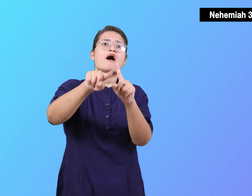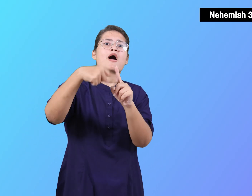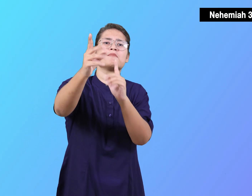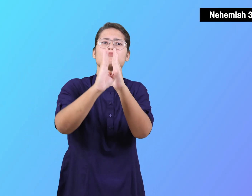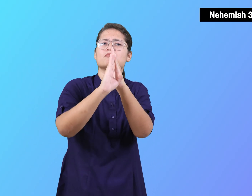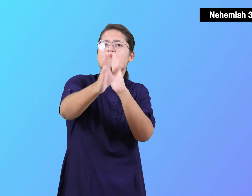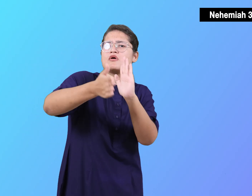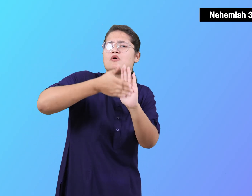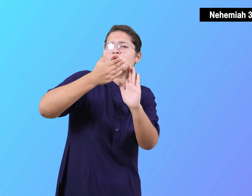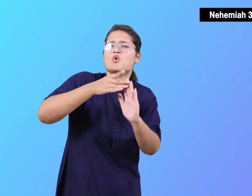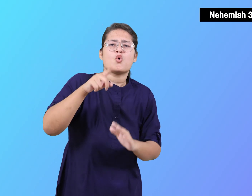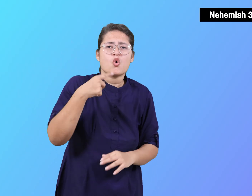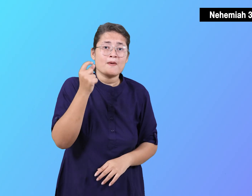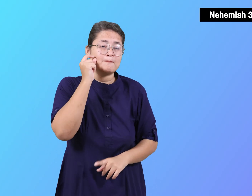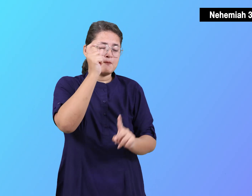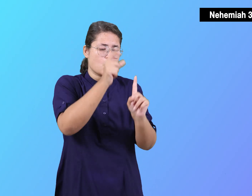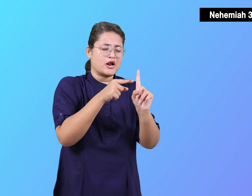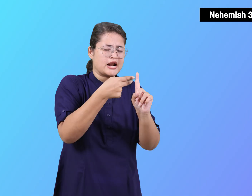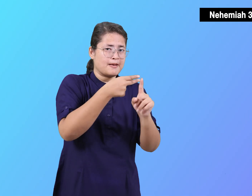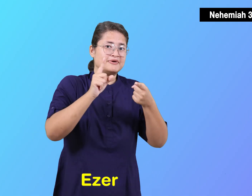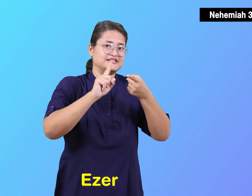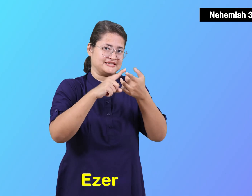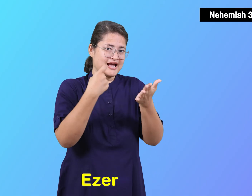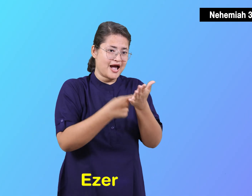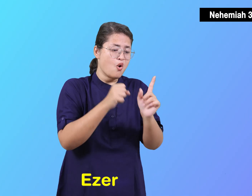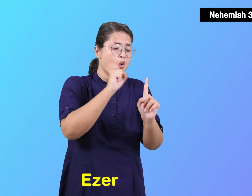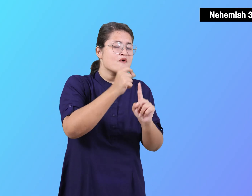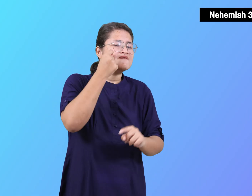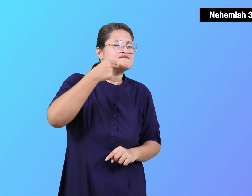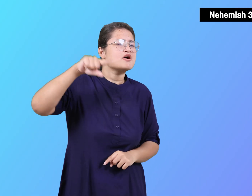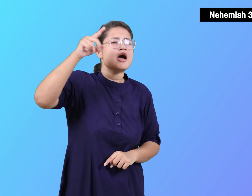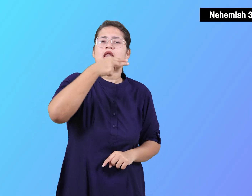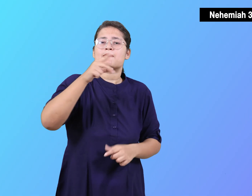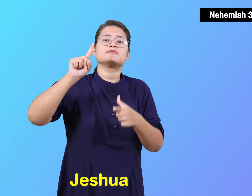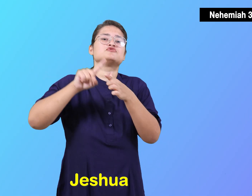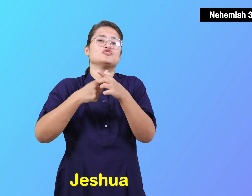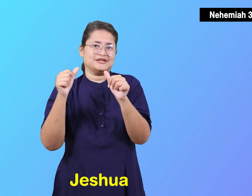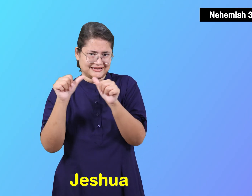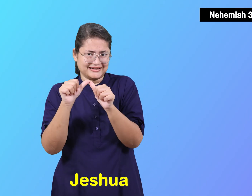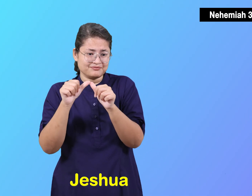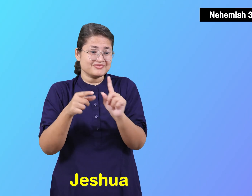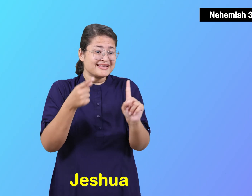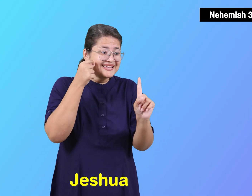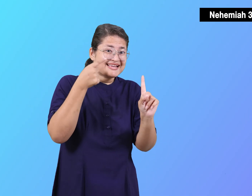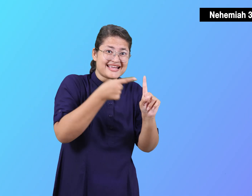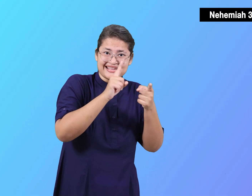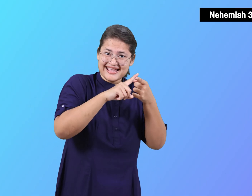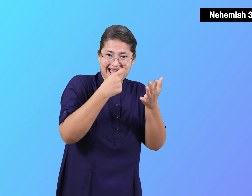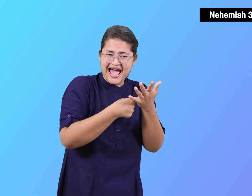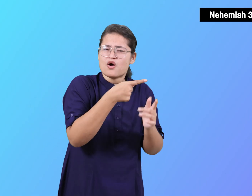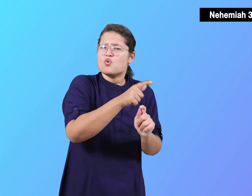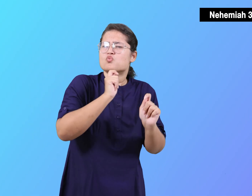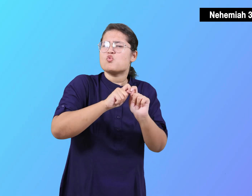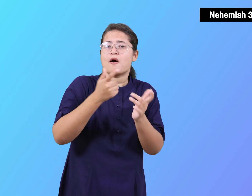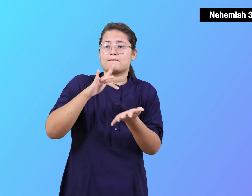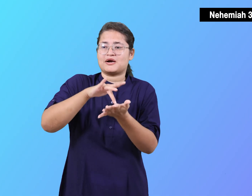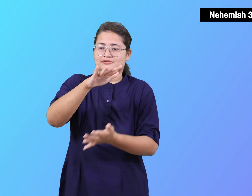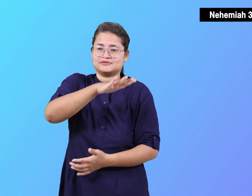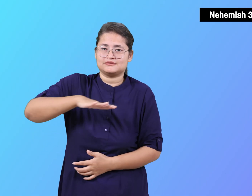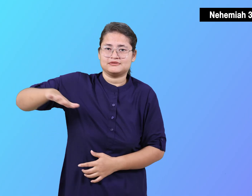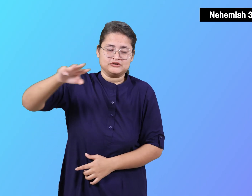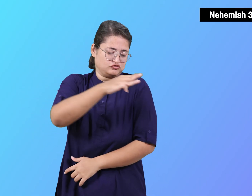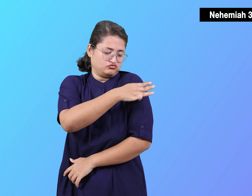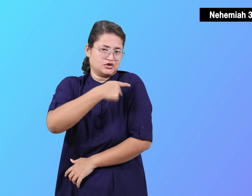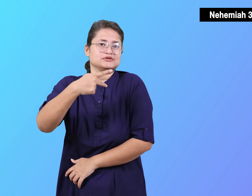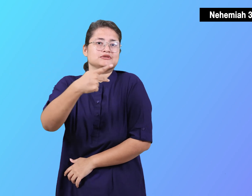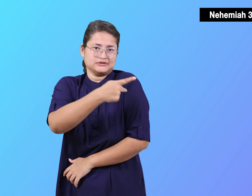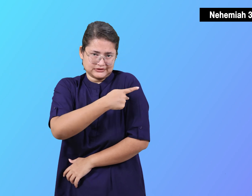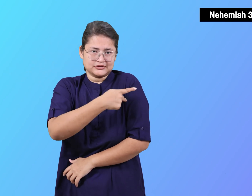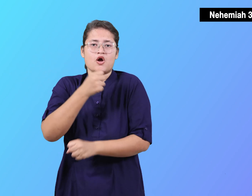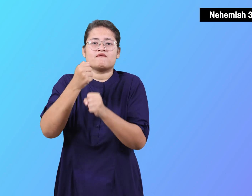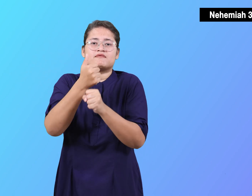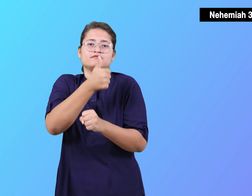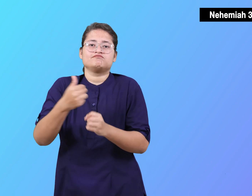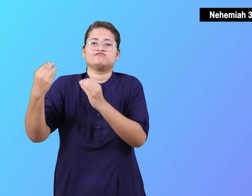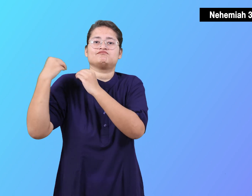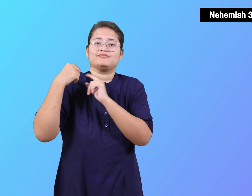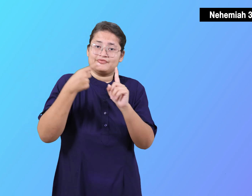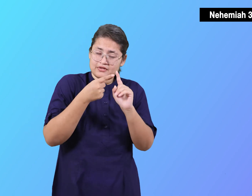Ezer son of Jeshua repaired the next section. Ezer was governor of Mizpah.